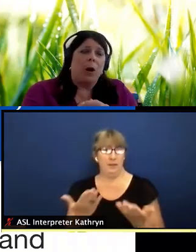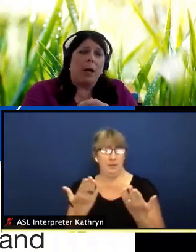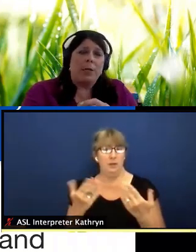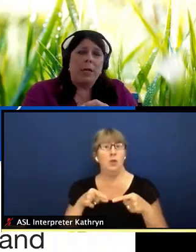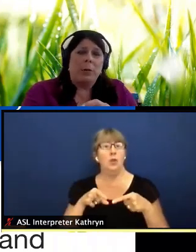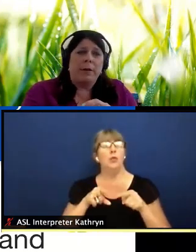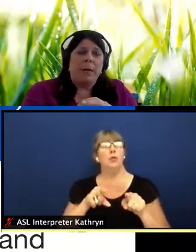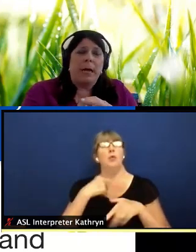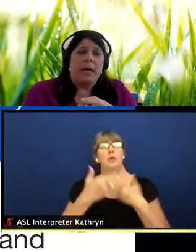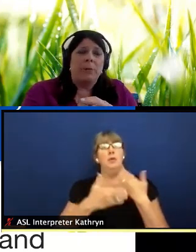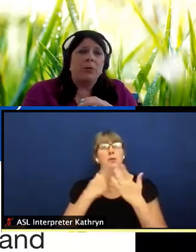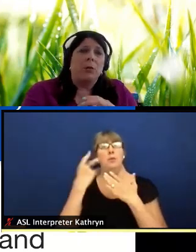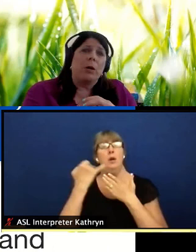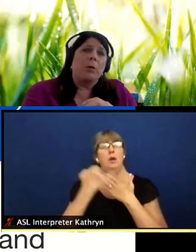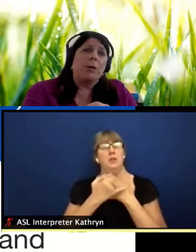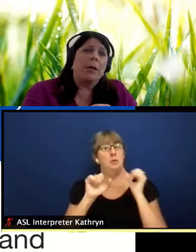project we've been able to work with them